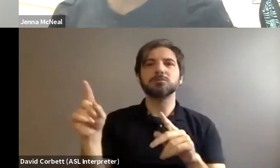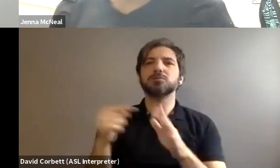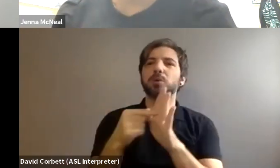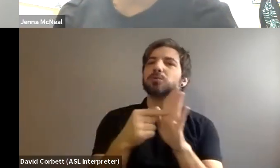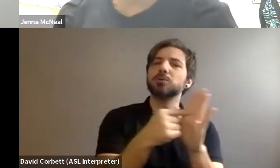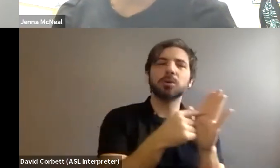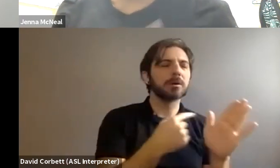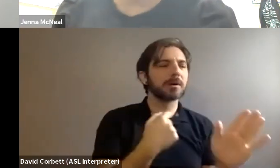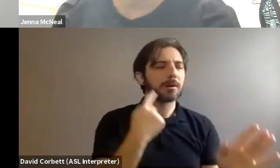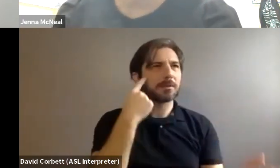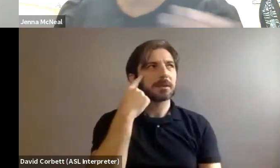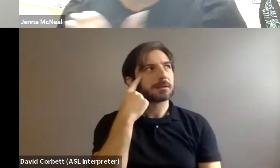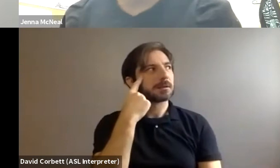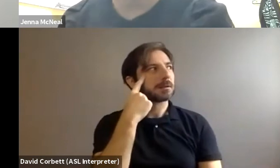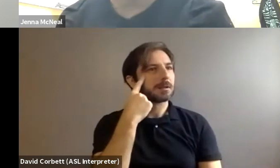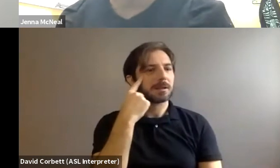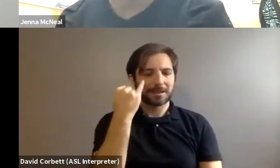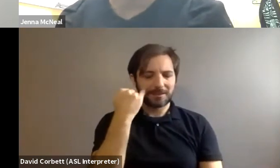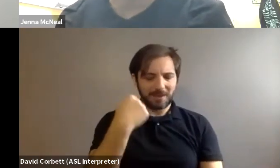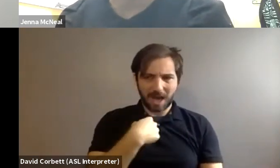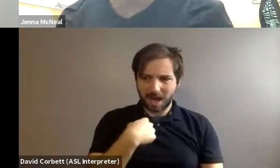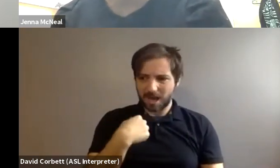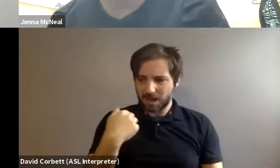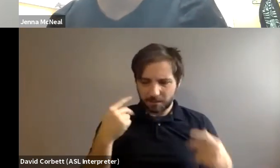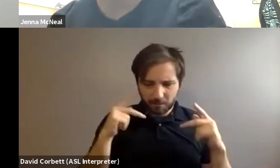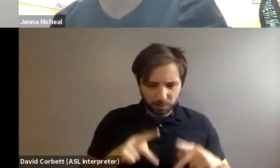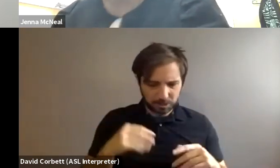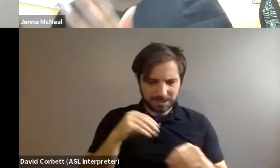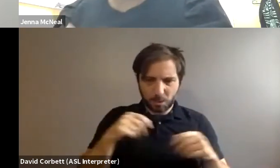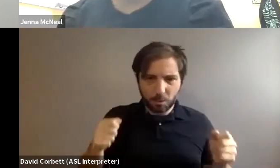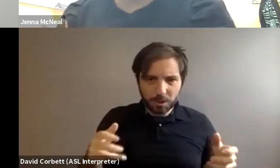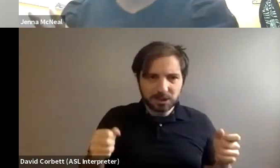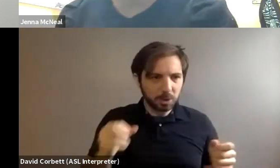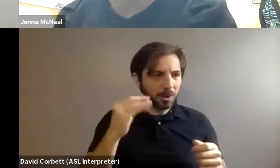a person in a wheelchair or what if i was a person on crutches or you know this wouldn't